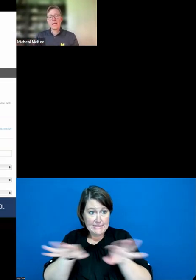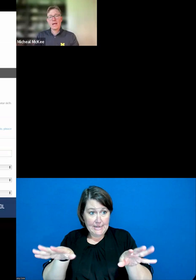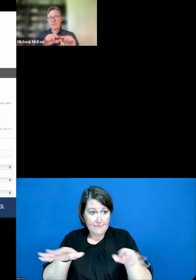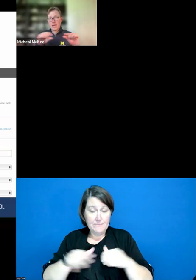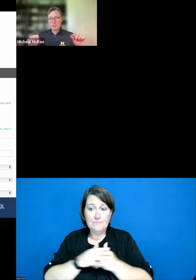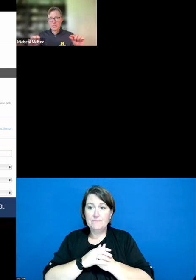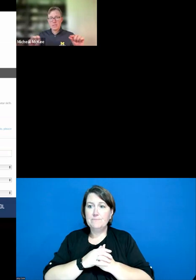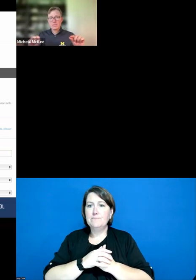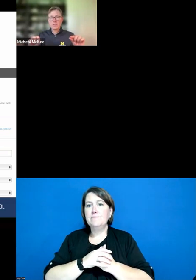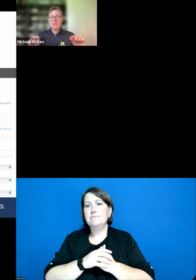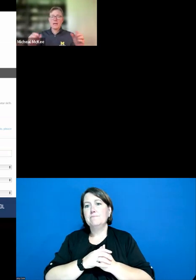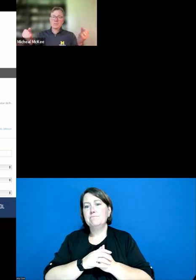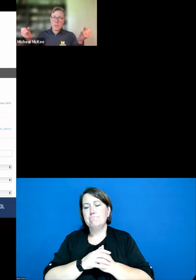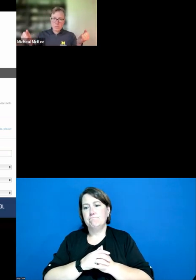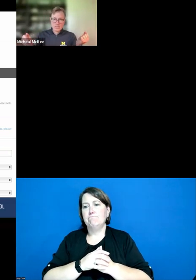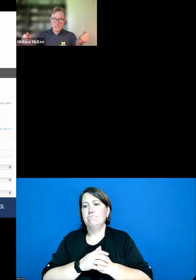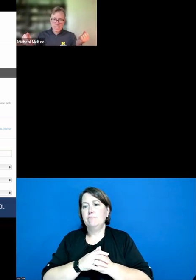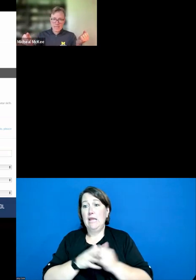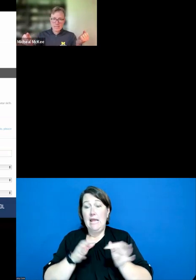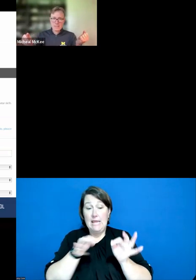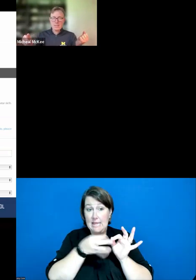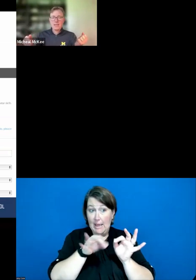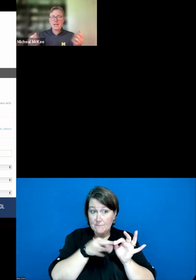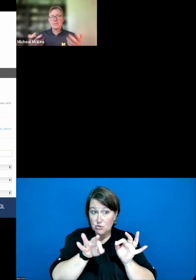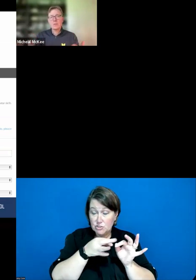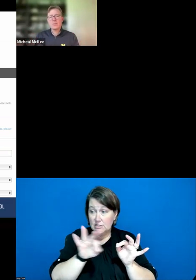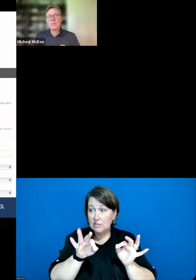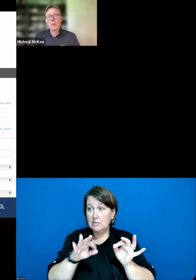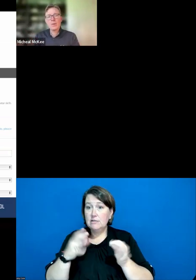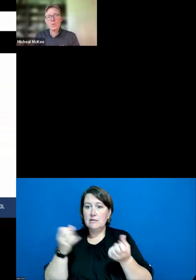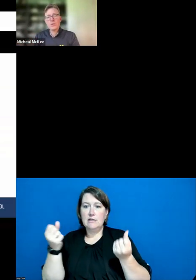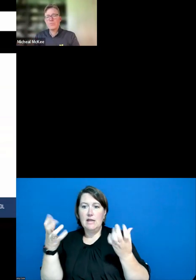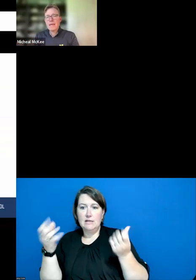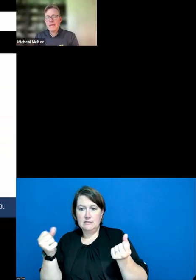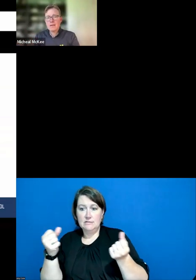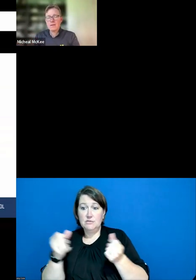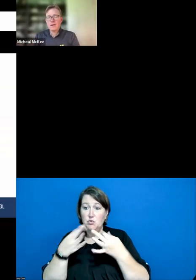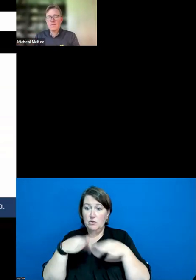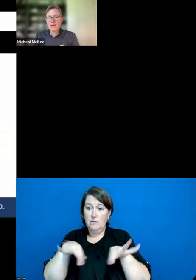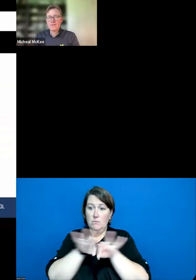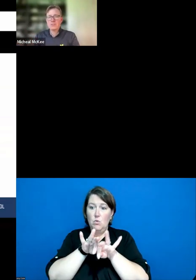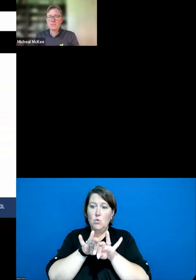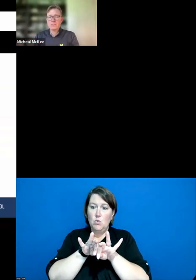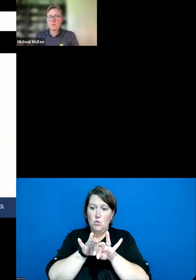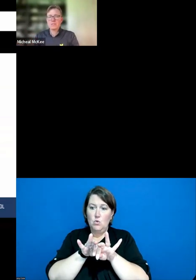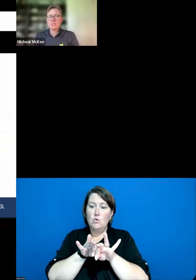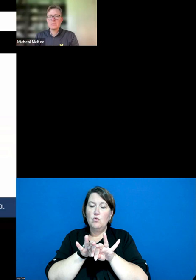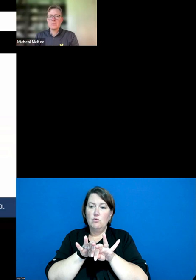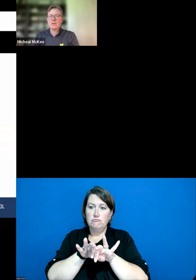where we have captioning as well, we're signing it. And so it's important when you make a lot of these resources,